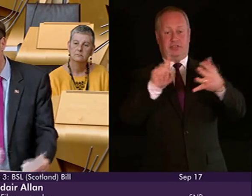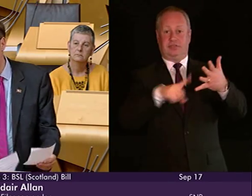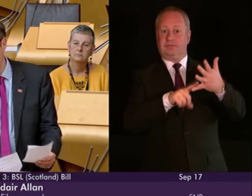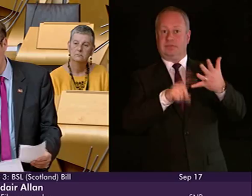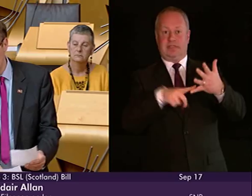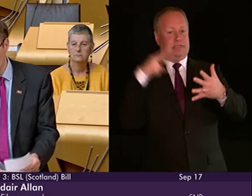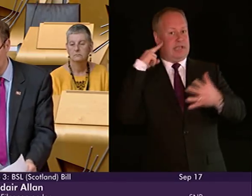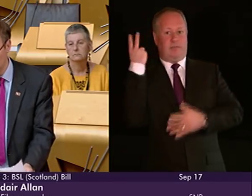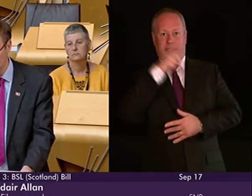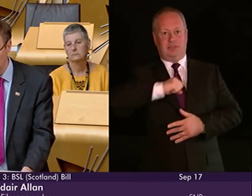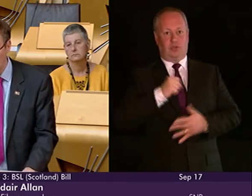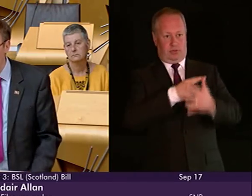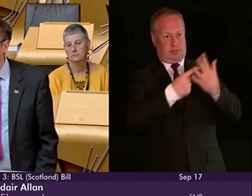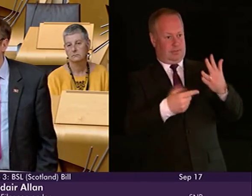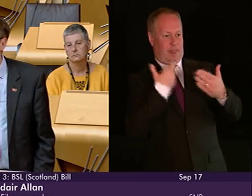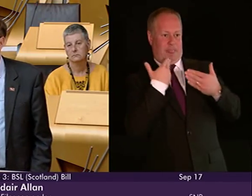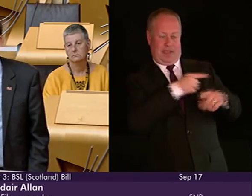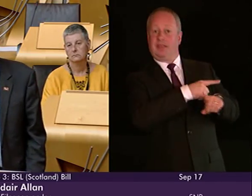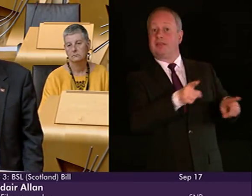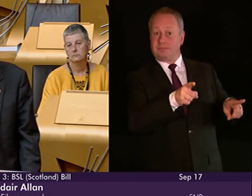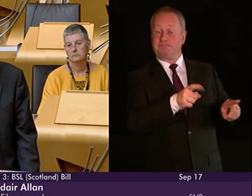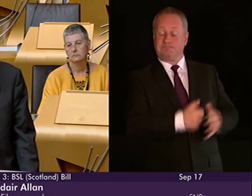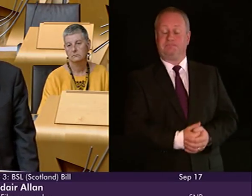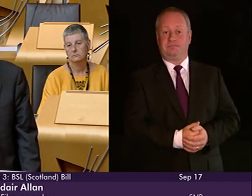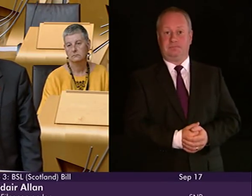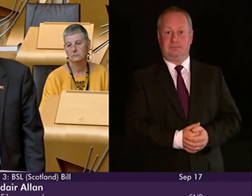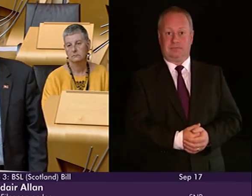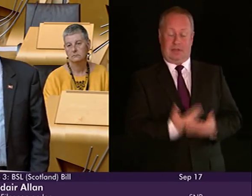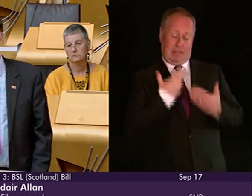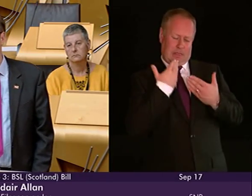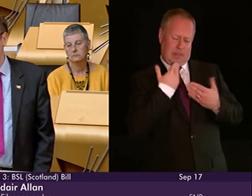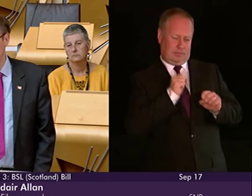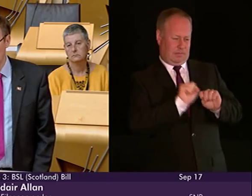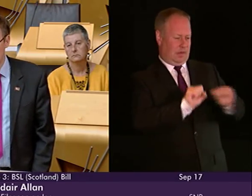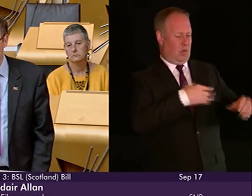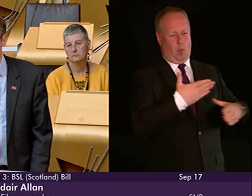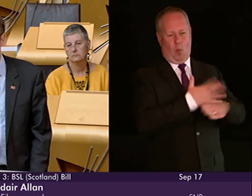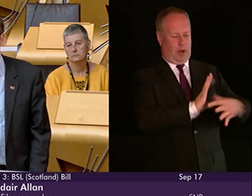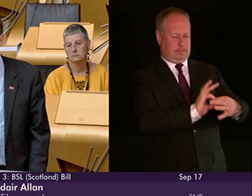and Deafblind Scotland. I am grateful for their work with us over the past few months,